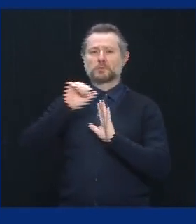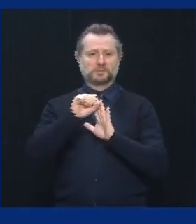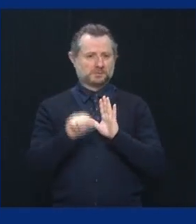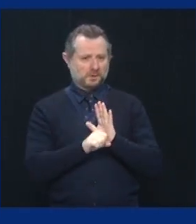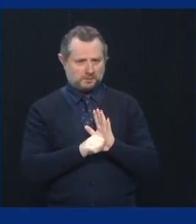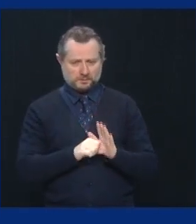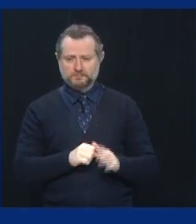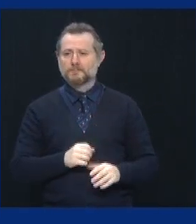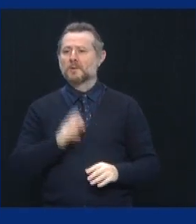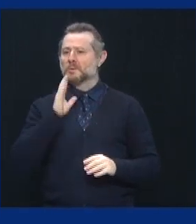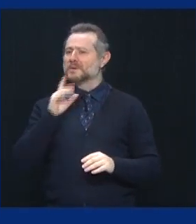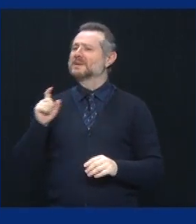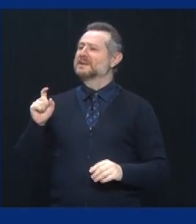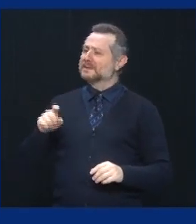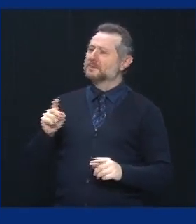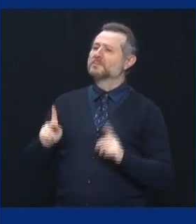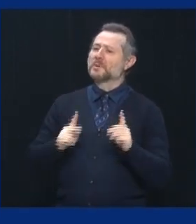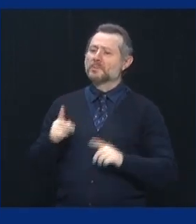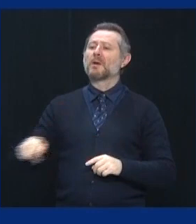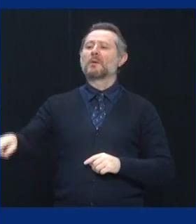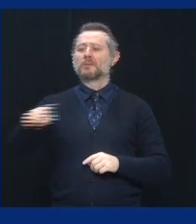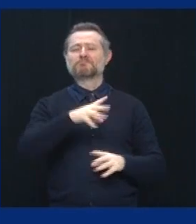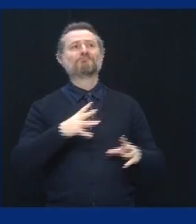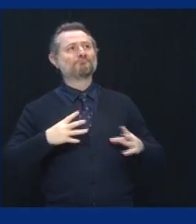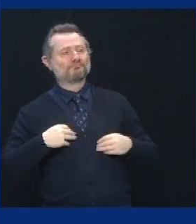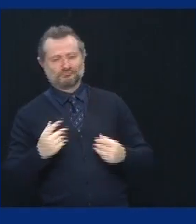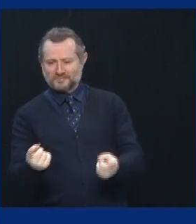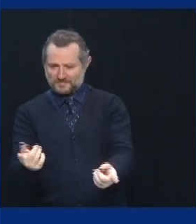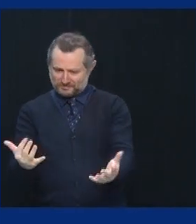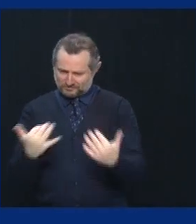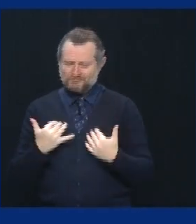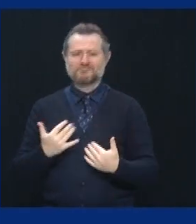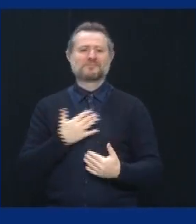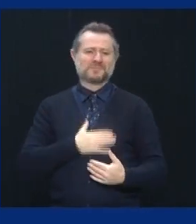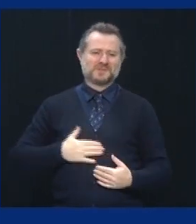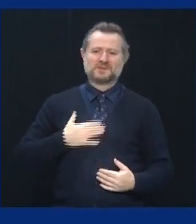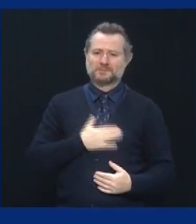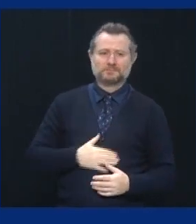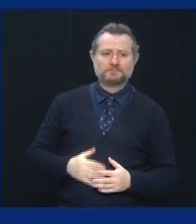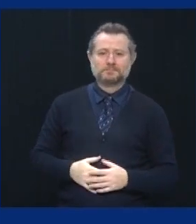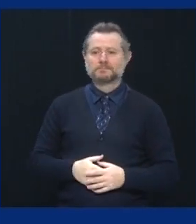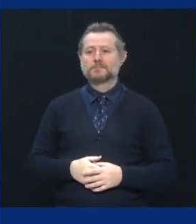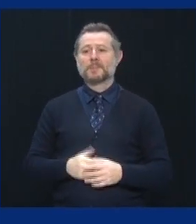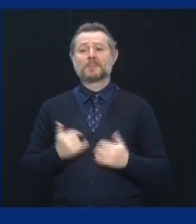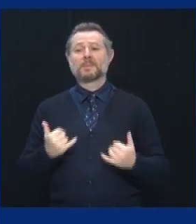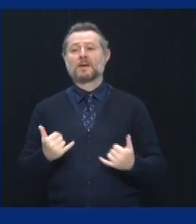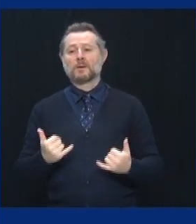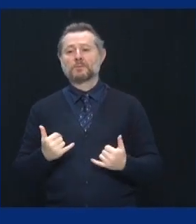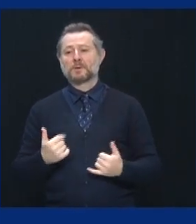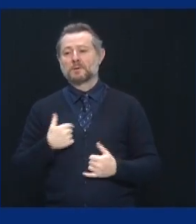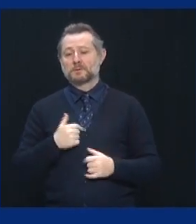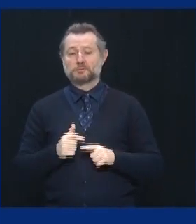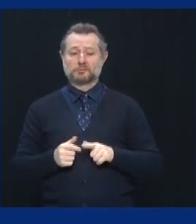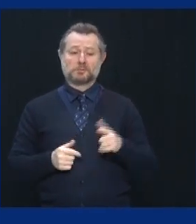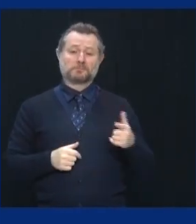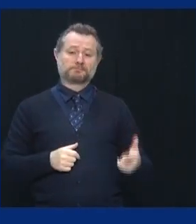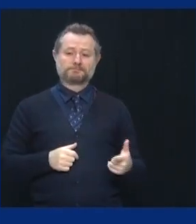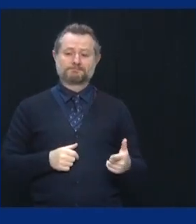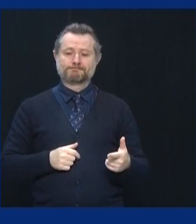SITE HERE, WE'RE GOING TO BE DOING IT IN PUBLIC HOUSING ALL ACROSS THE CITY, ALL ACROSS THE STATE. BUT WE NEED PEOPLE TO ACCEPT THE